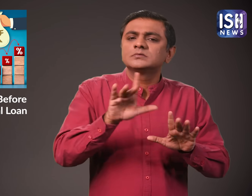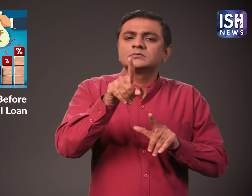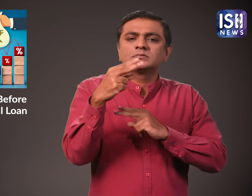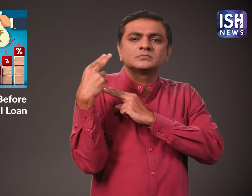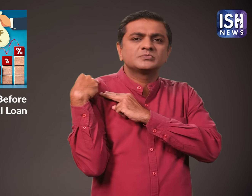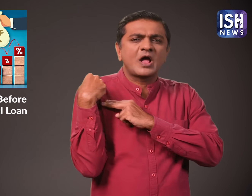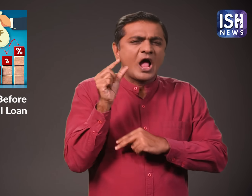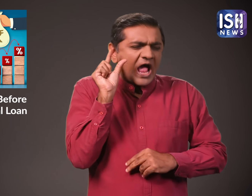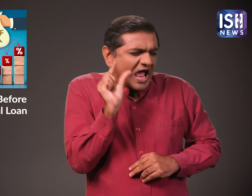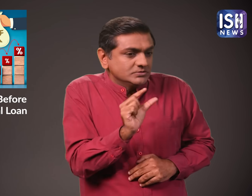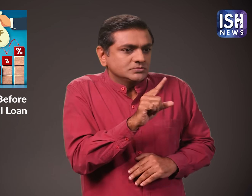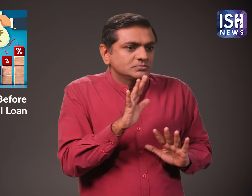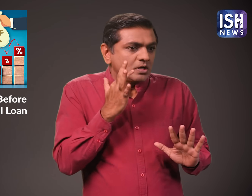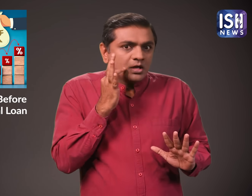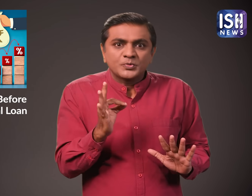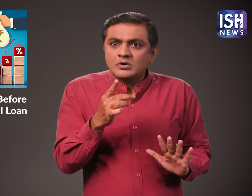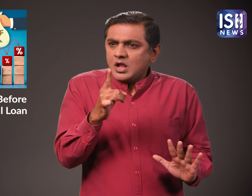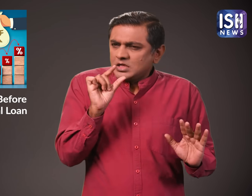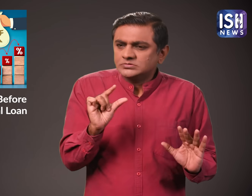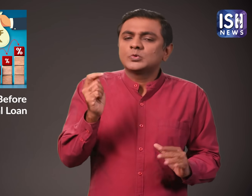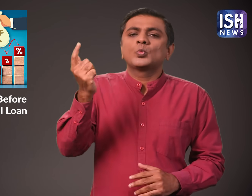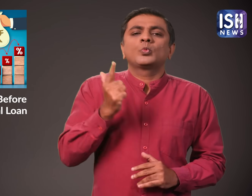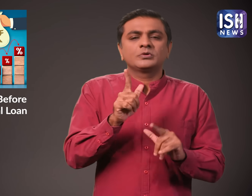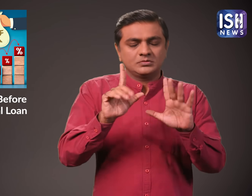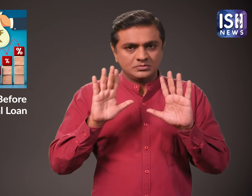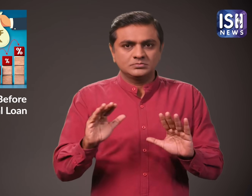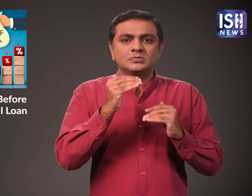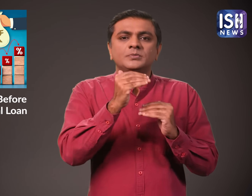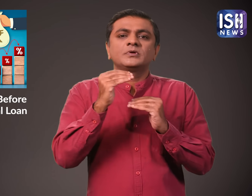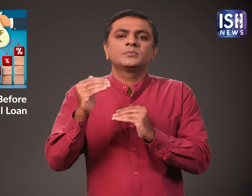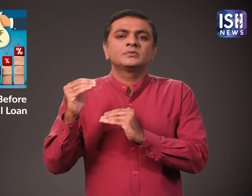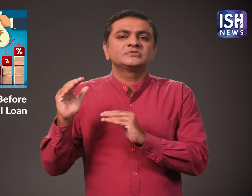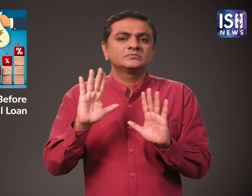Therefore, take loans only when necessary and within your limits.